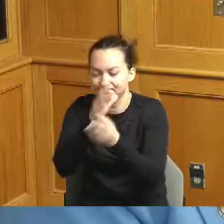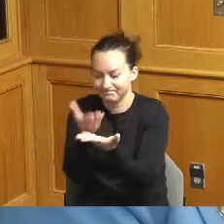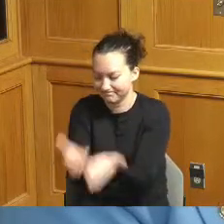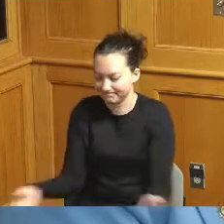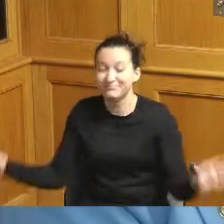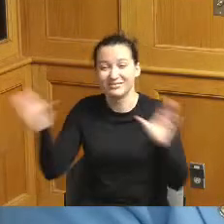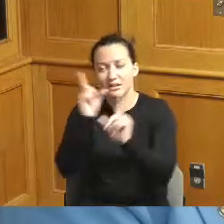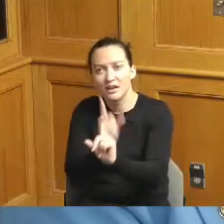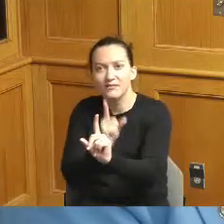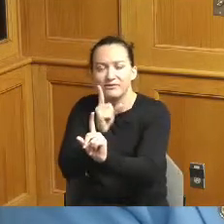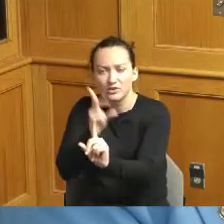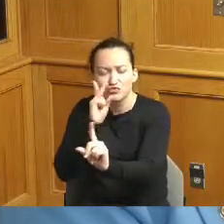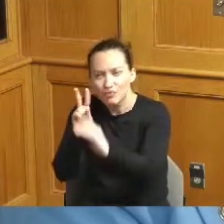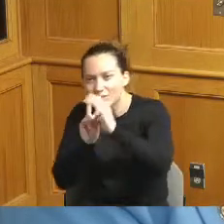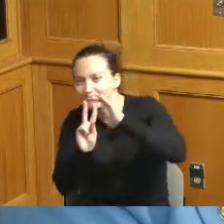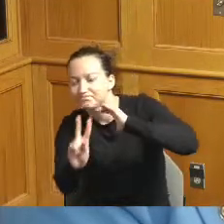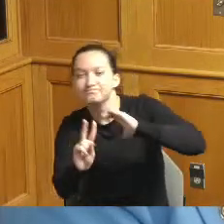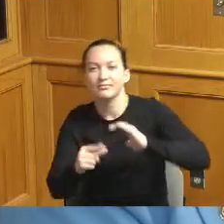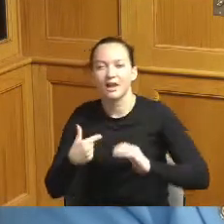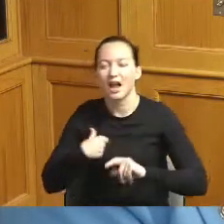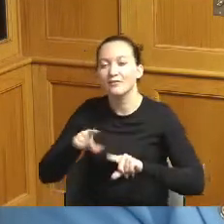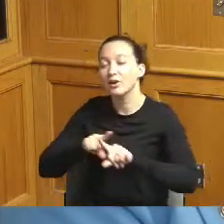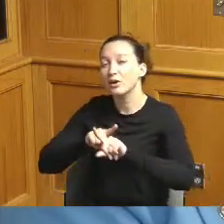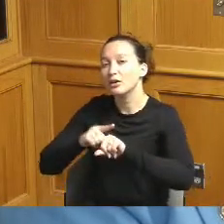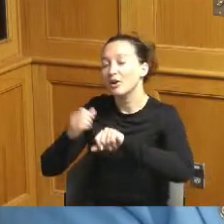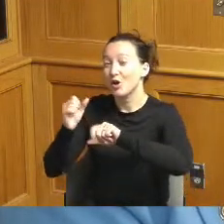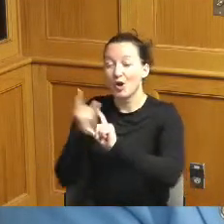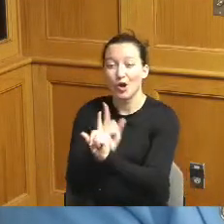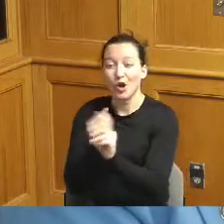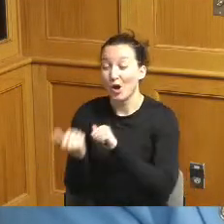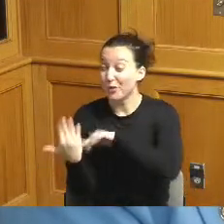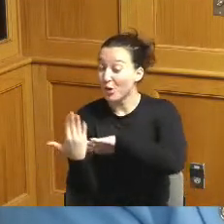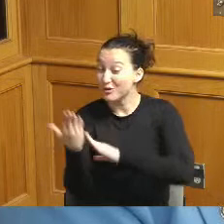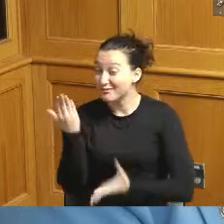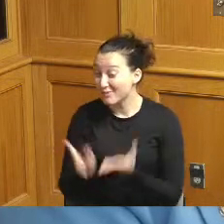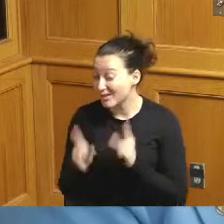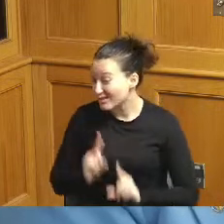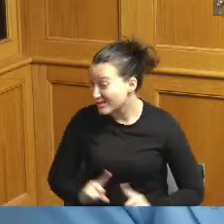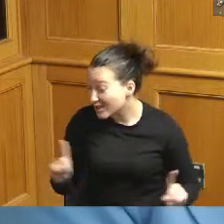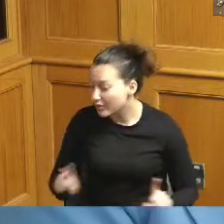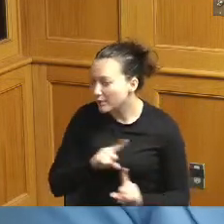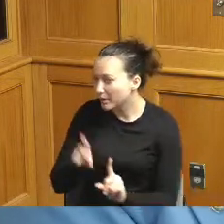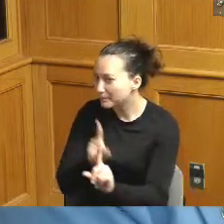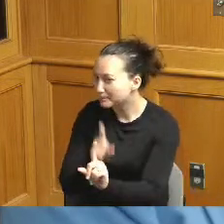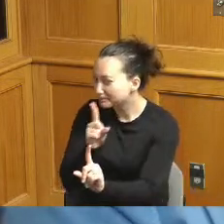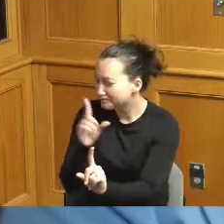direction and we have different ways we have to achieve it so I was I think that's a great idea